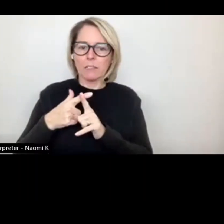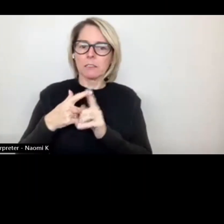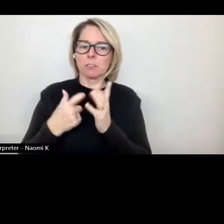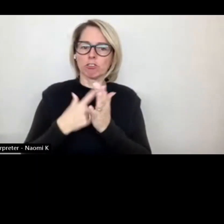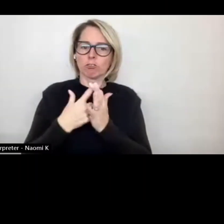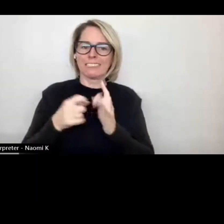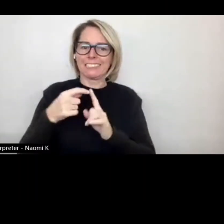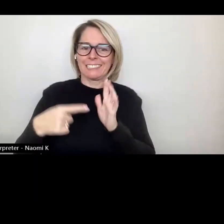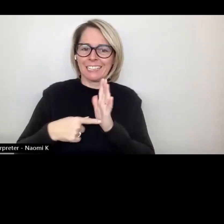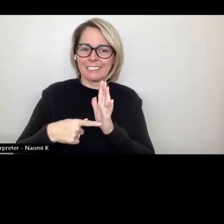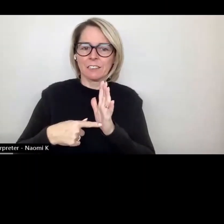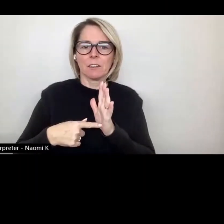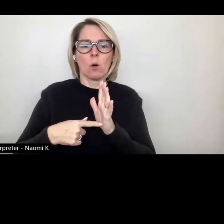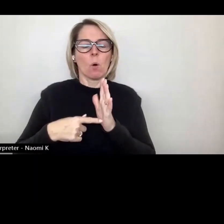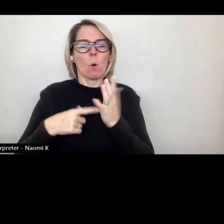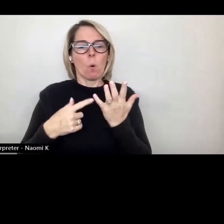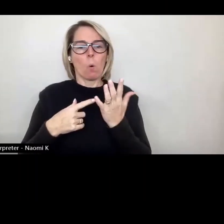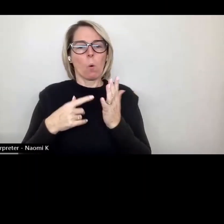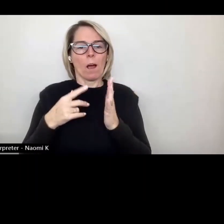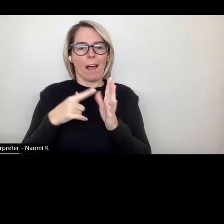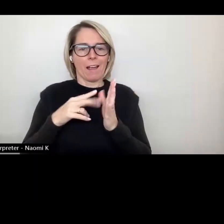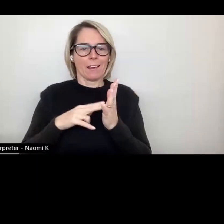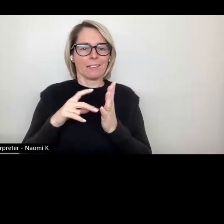the FAQ document on GrantConnect.